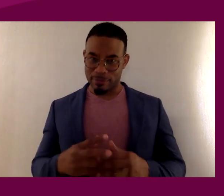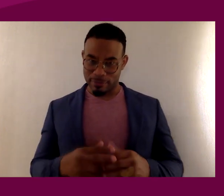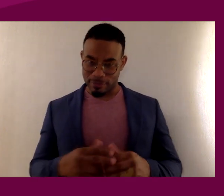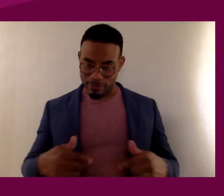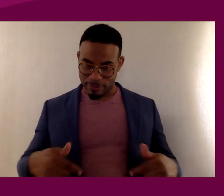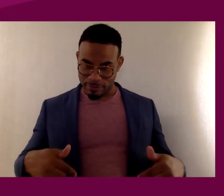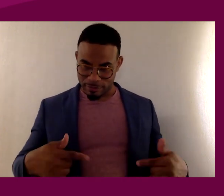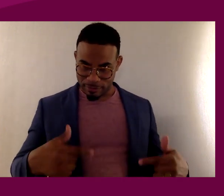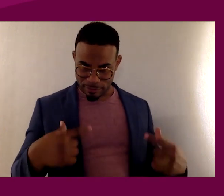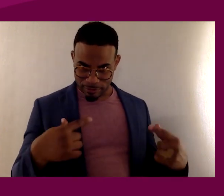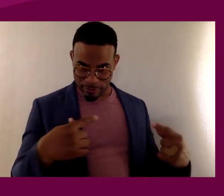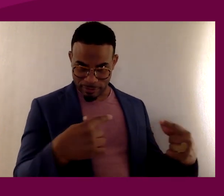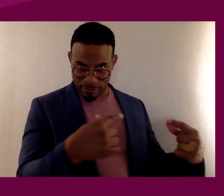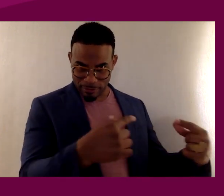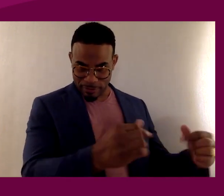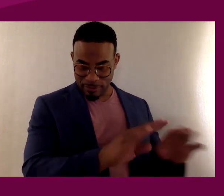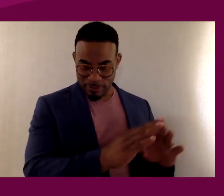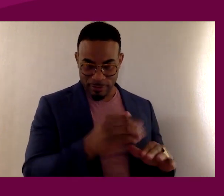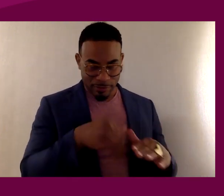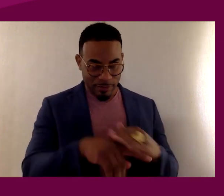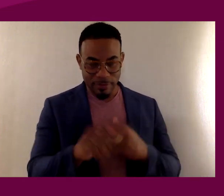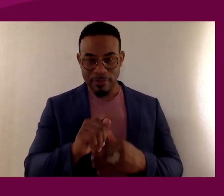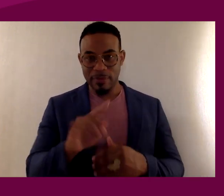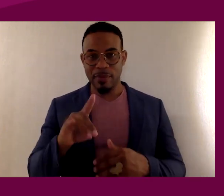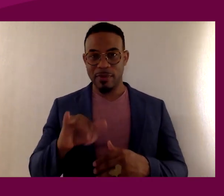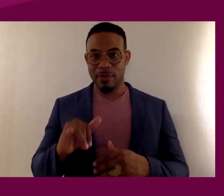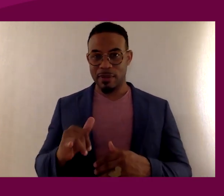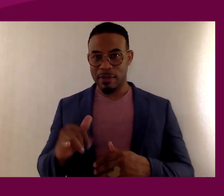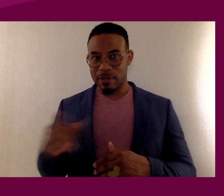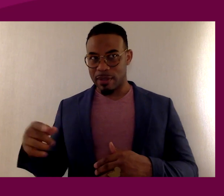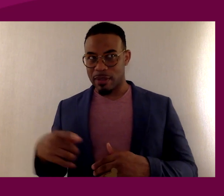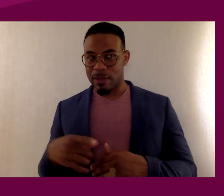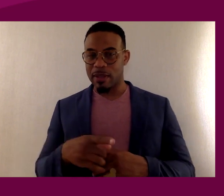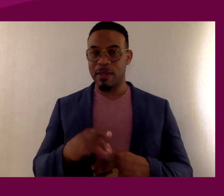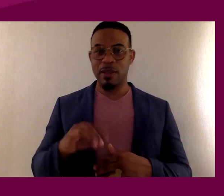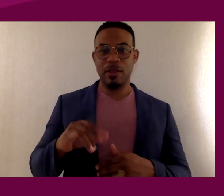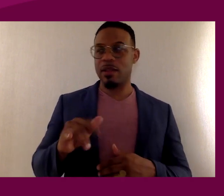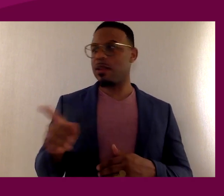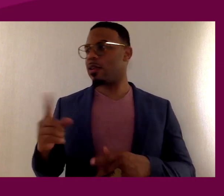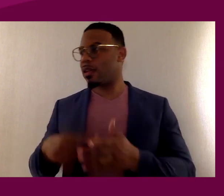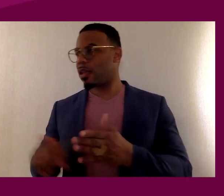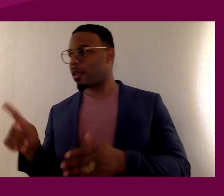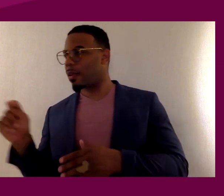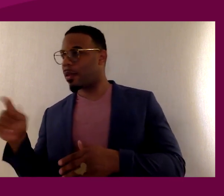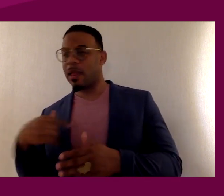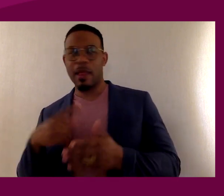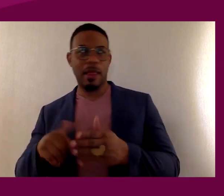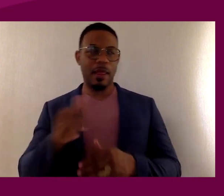too. We both went out the door going to the bathroom. And I'm going down the halls, I said,